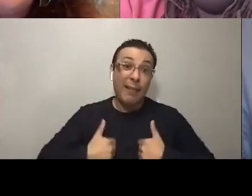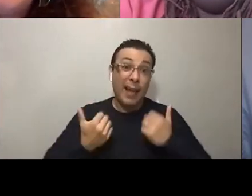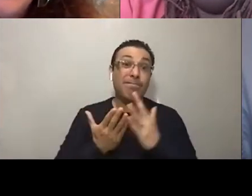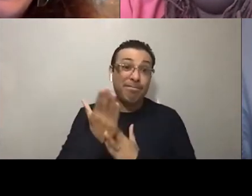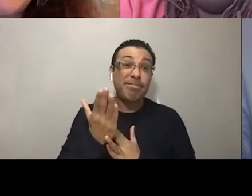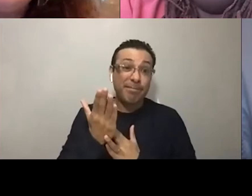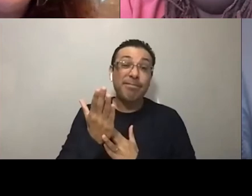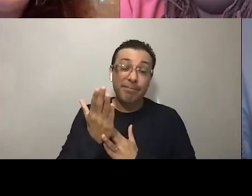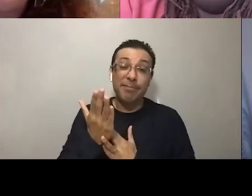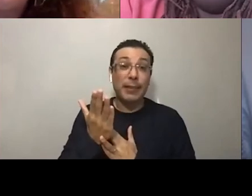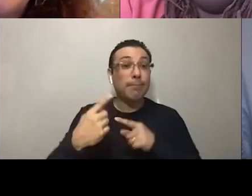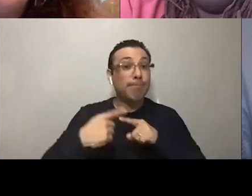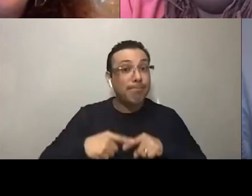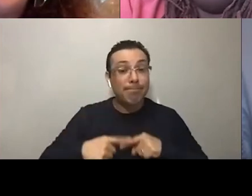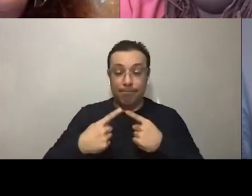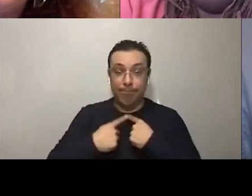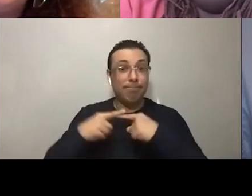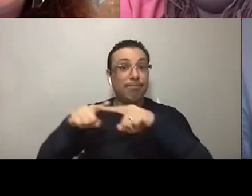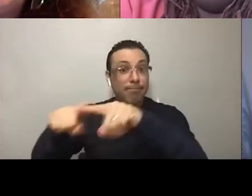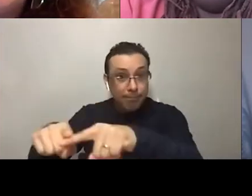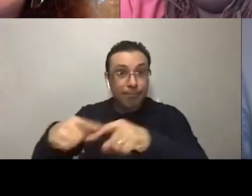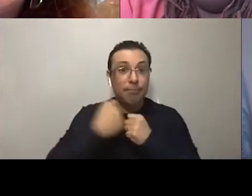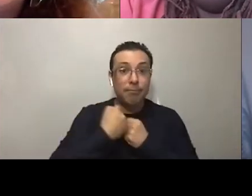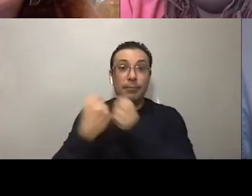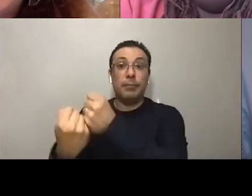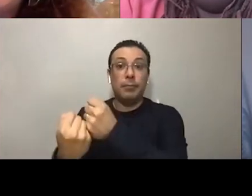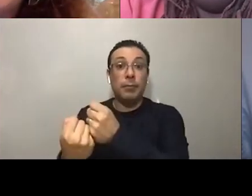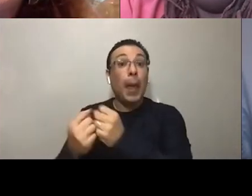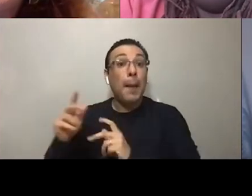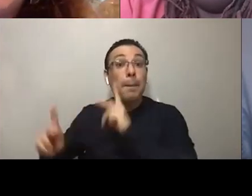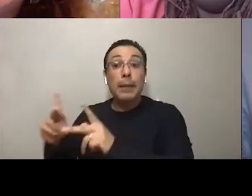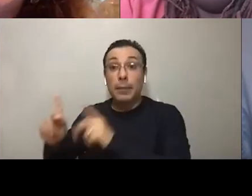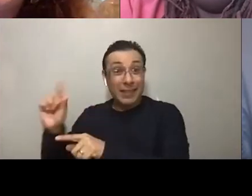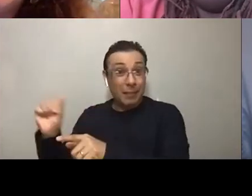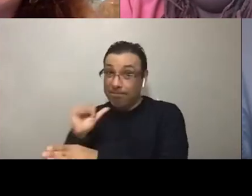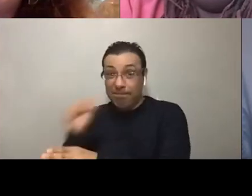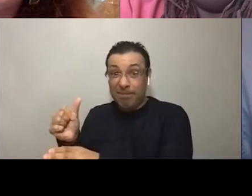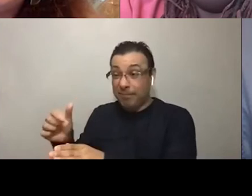And, you know, I know for a lot of nondisabled people, hearing us talk about interdependence can feel a little scary.